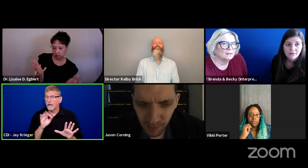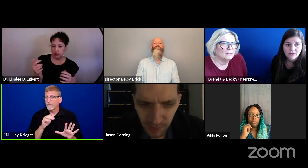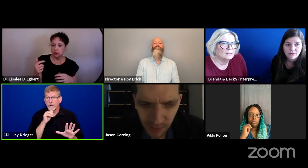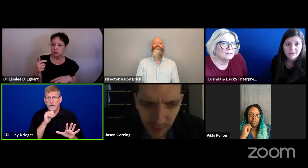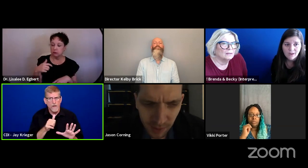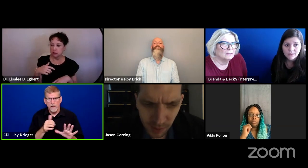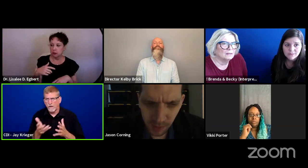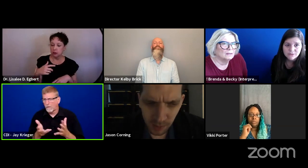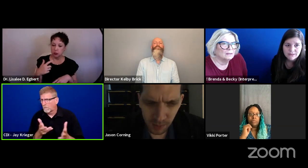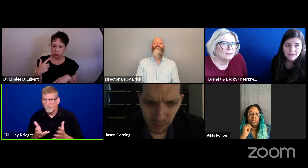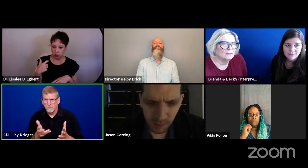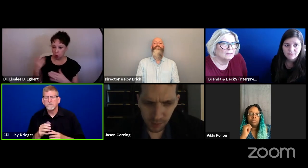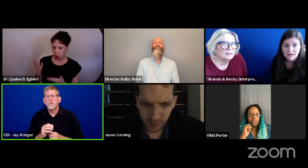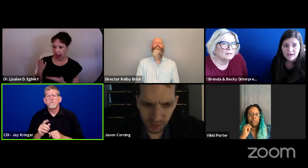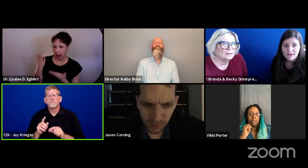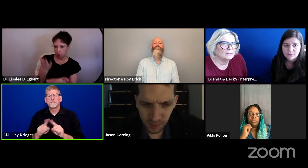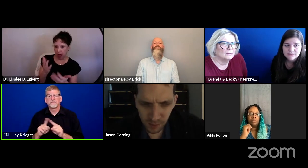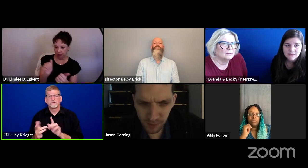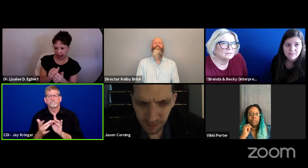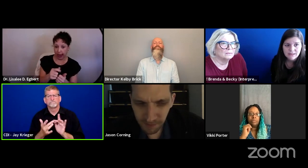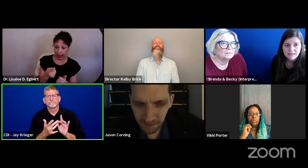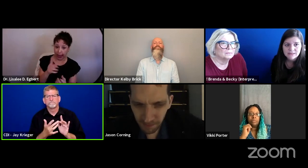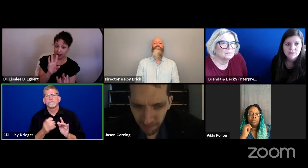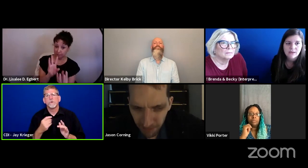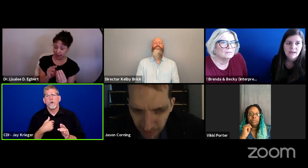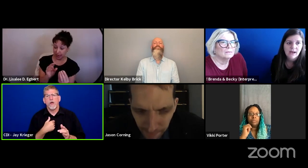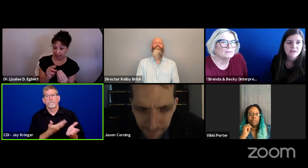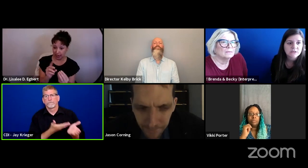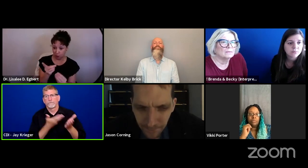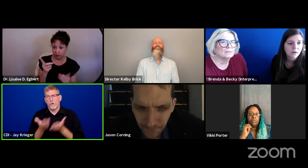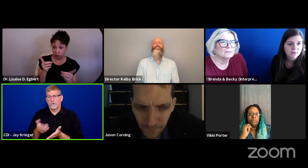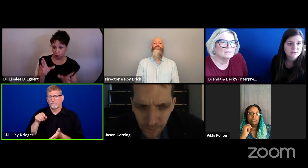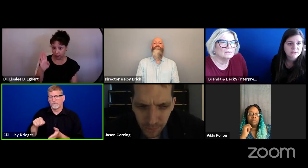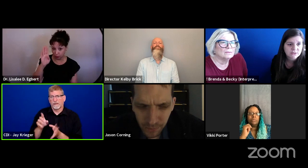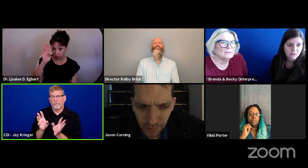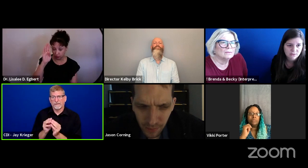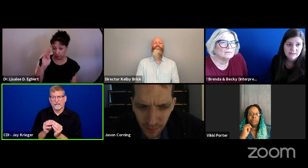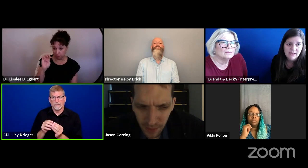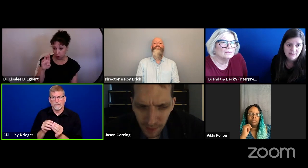if they're not working between 8:00-5:00, what does that mean. So again, I just brought those concerns.